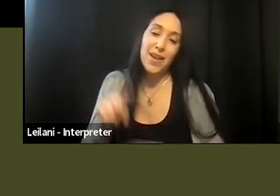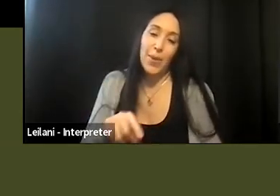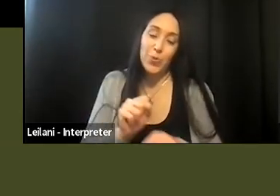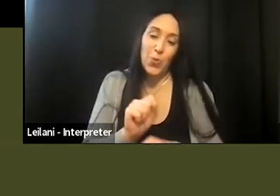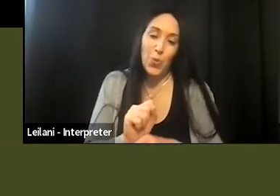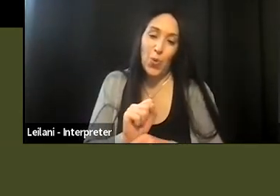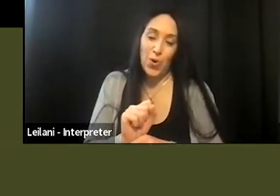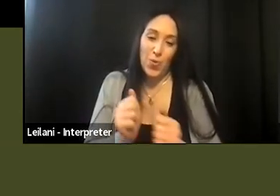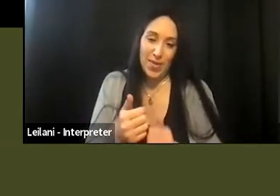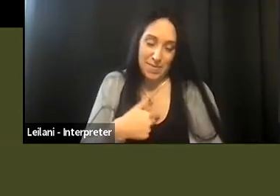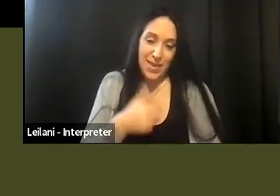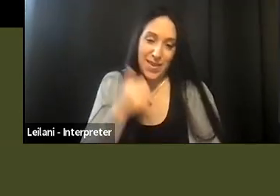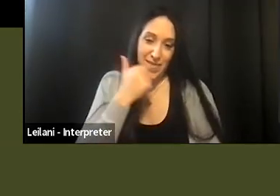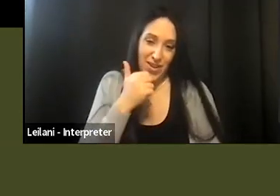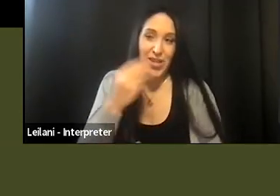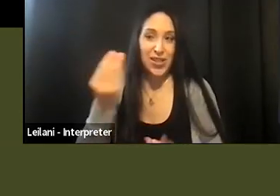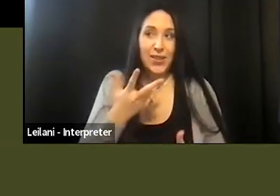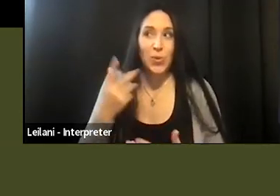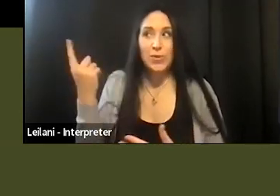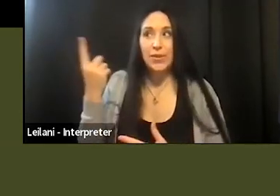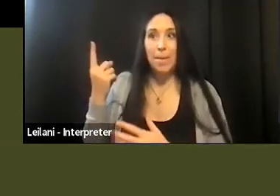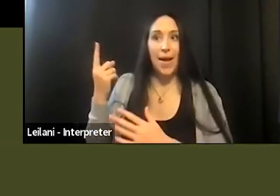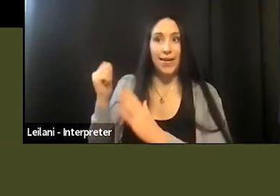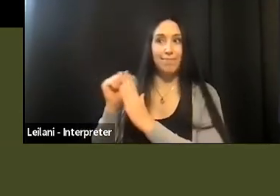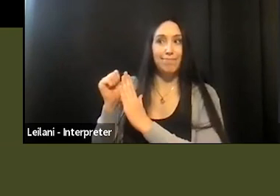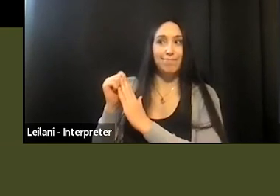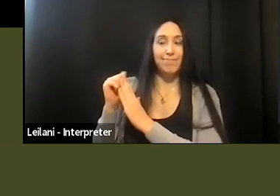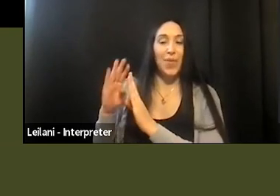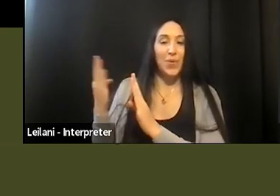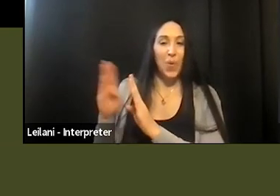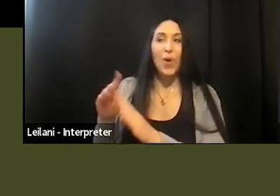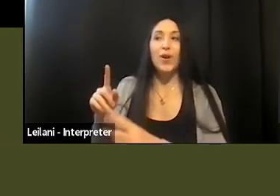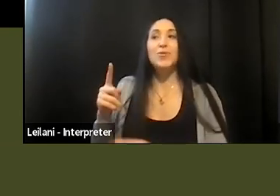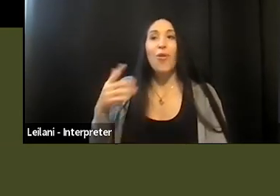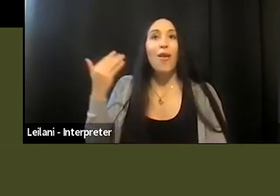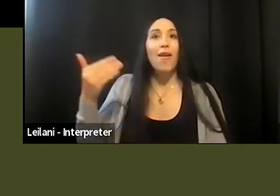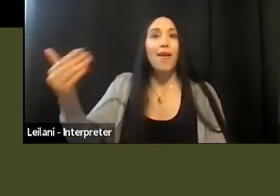and she lets us know when someone is at the door. That's why you occasionally heard some barking.